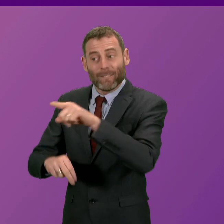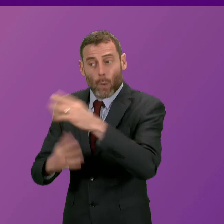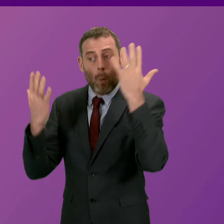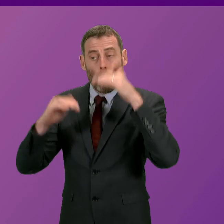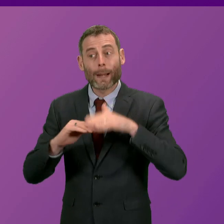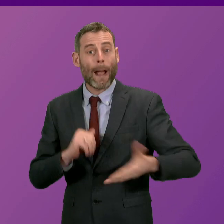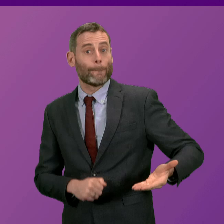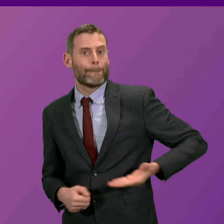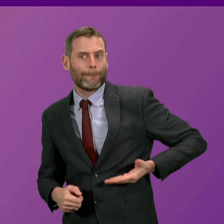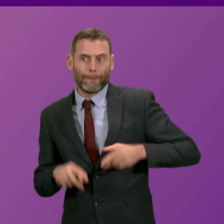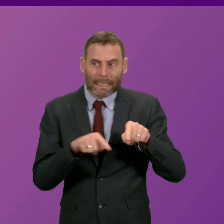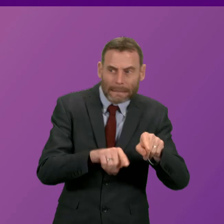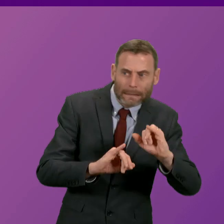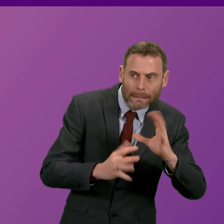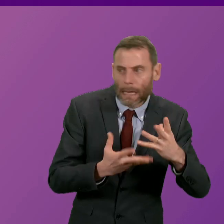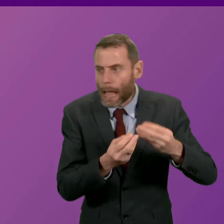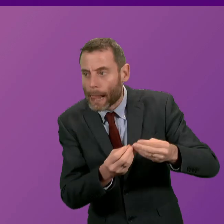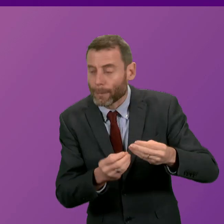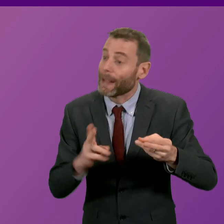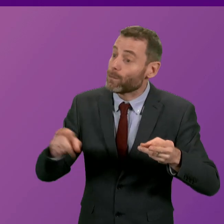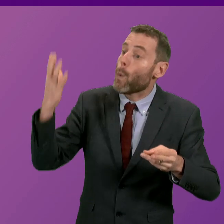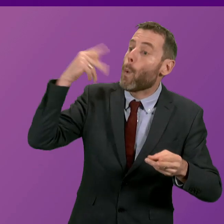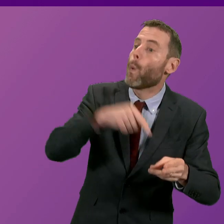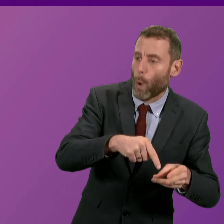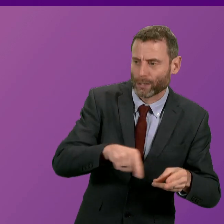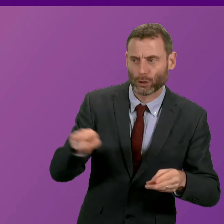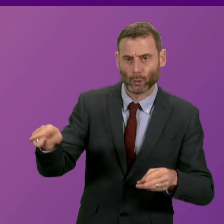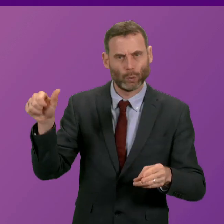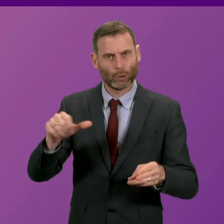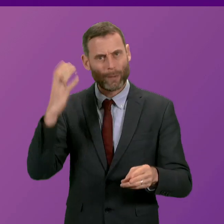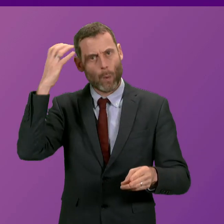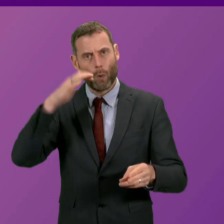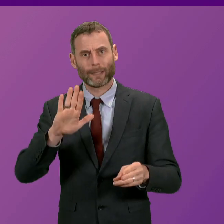If Mr Sarwar is concerned about business, he should be concerned about the impact